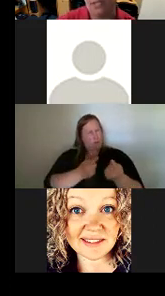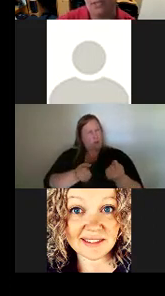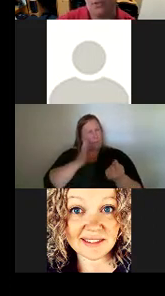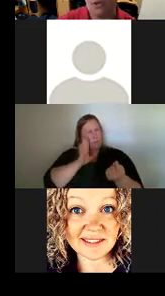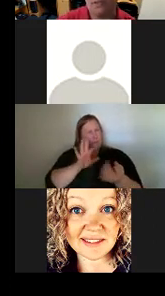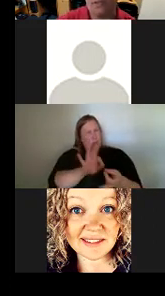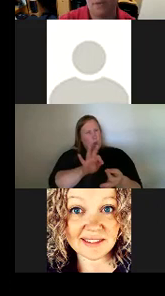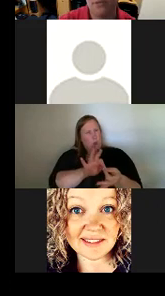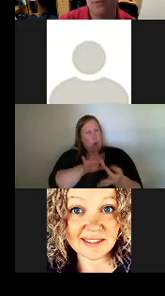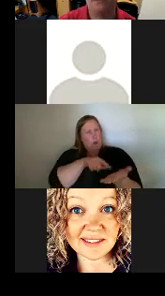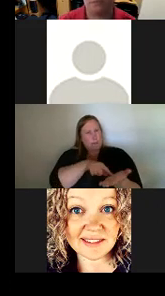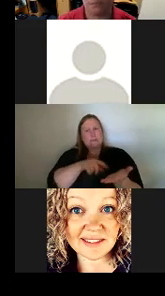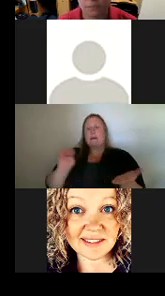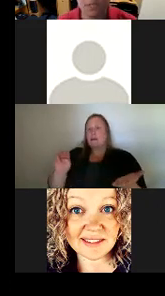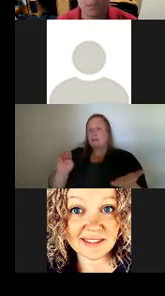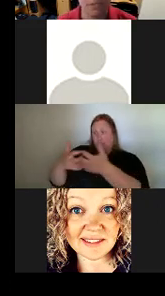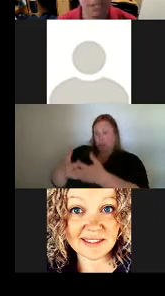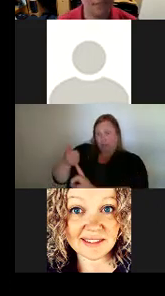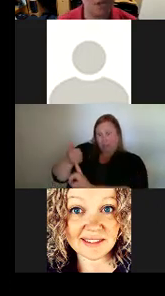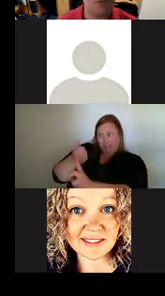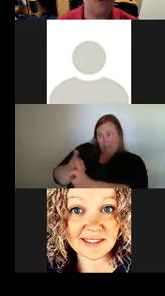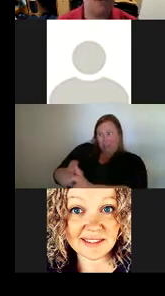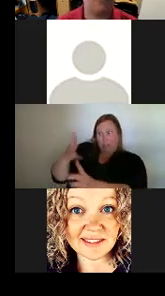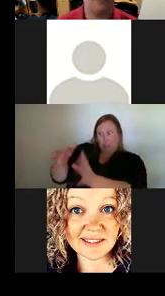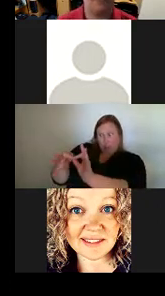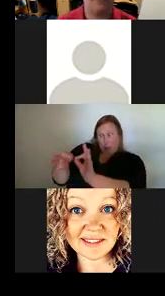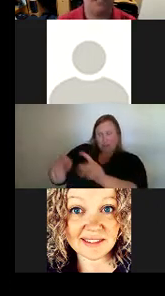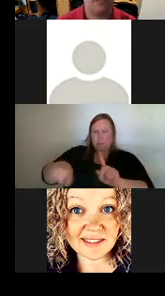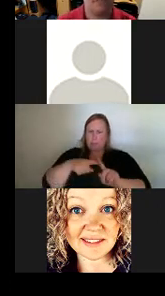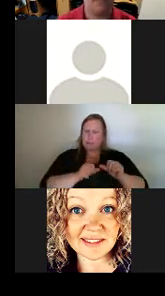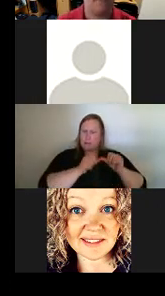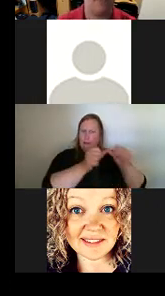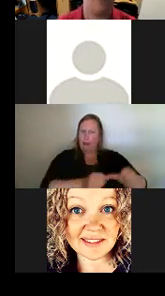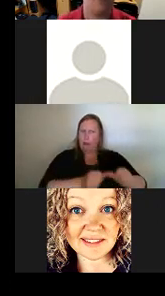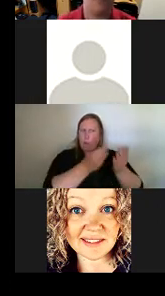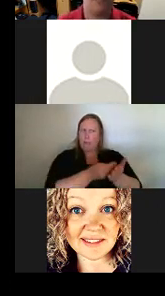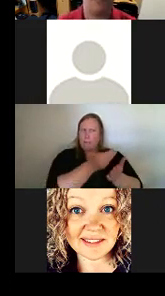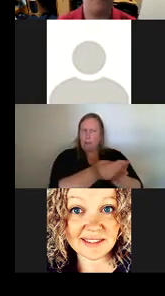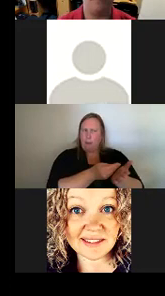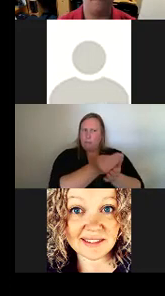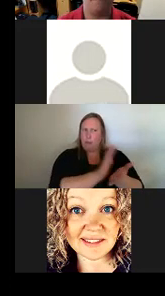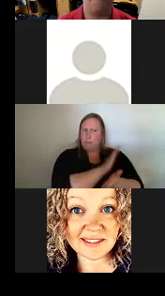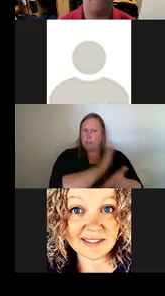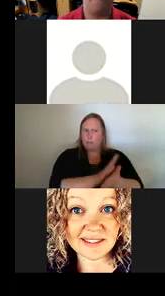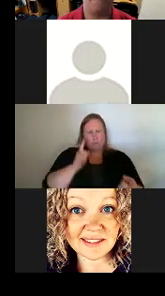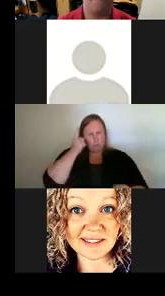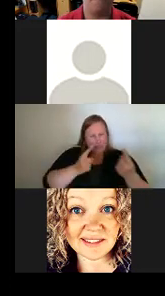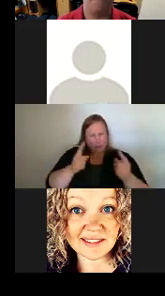COST OF THE EMBOSSER AND LOOKING AT THE ONGOING COST OF THE PAPER THAT WILL BE NEEDED.